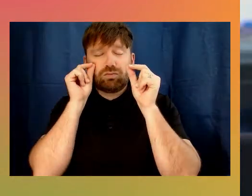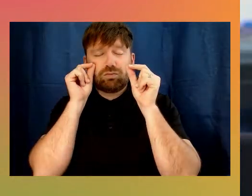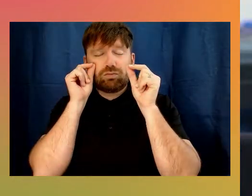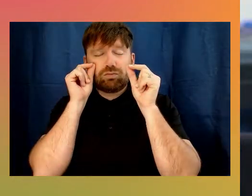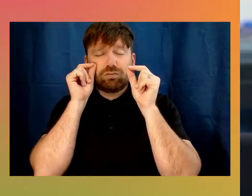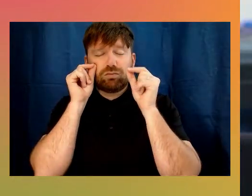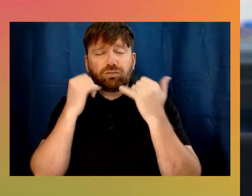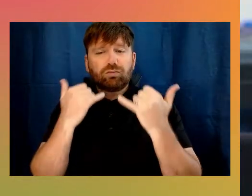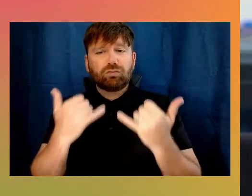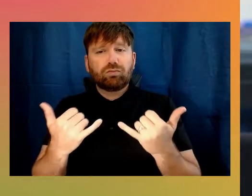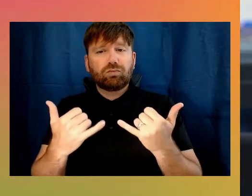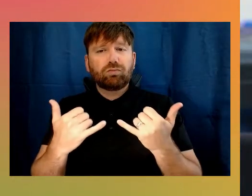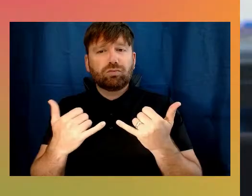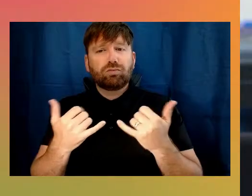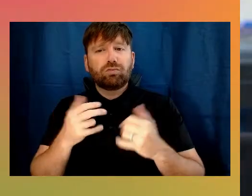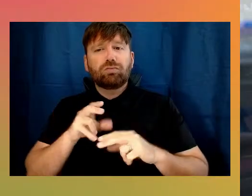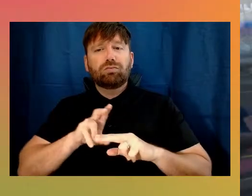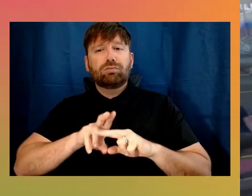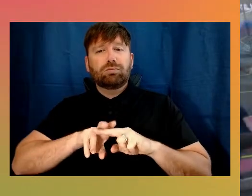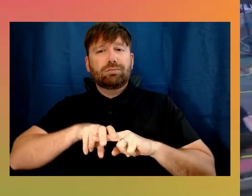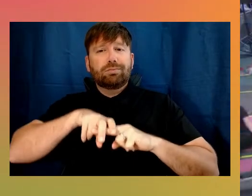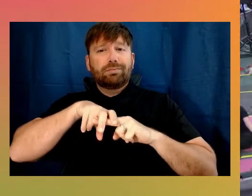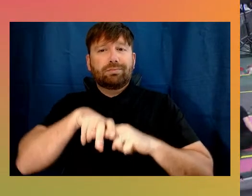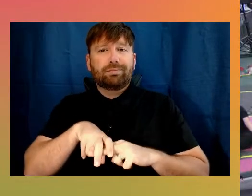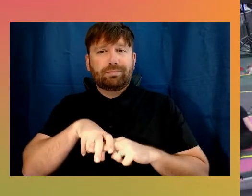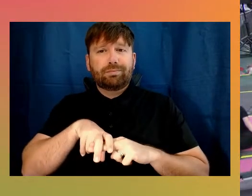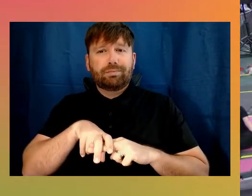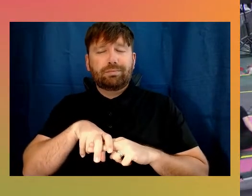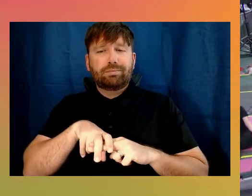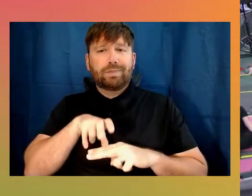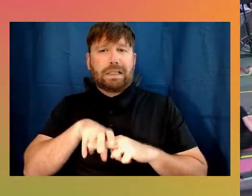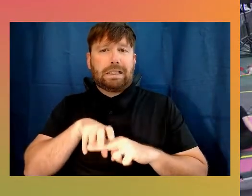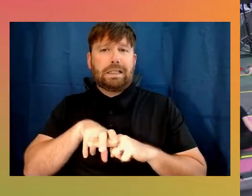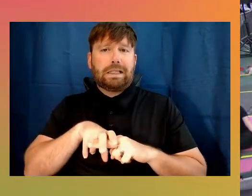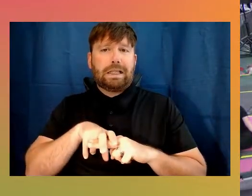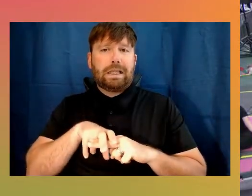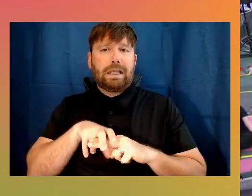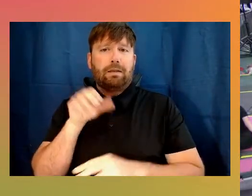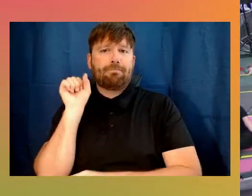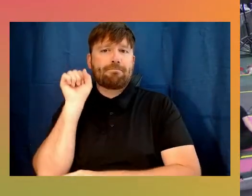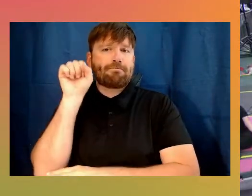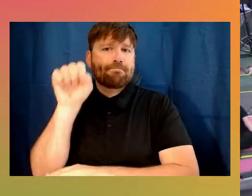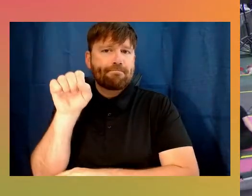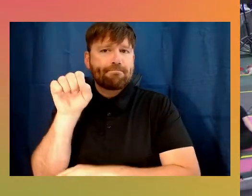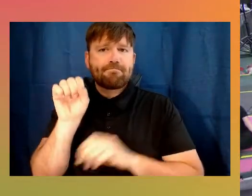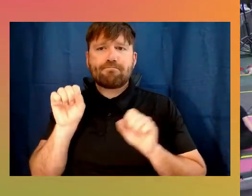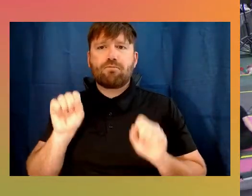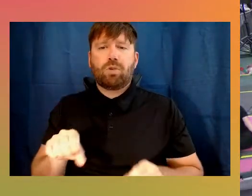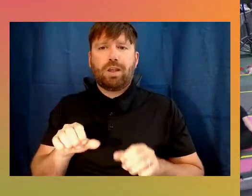KEEPING THE EYES CLOSED, GENTLY BRING YOURSELF UP TO A